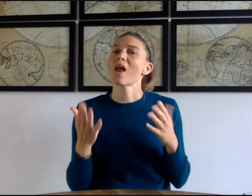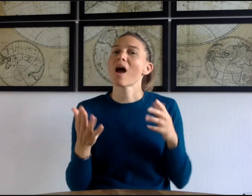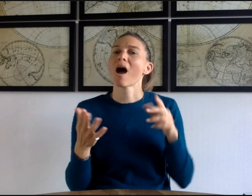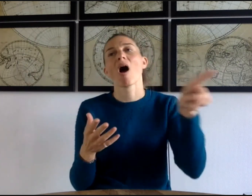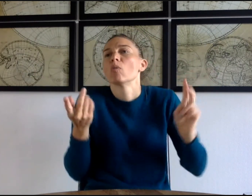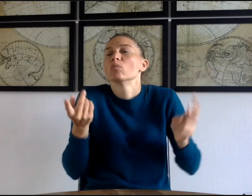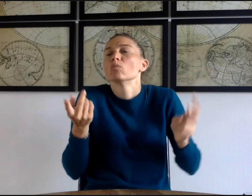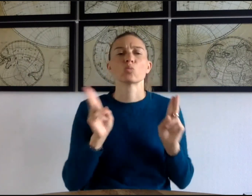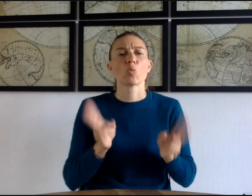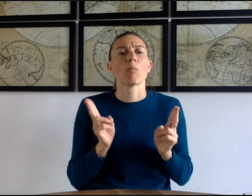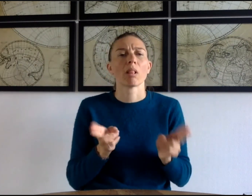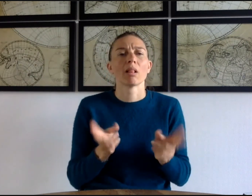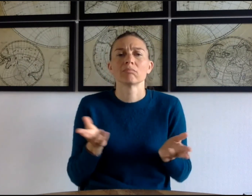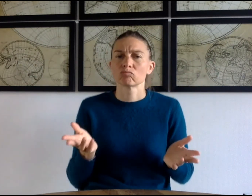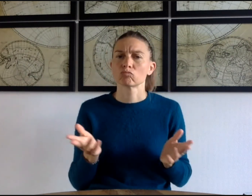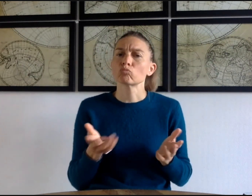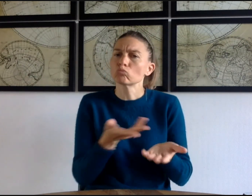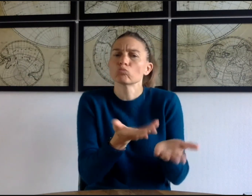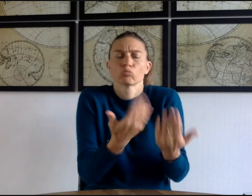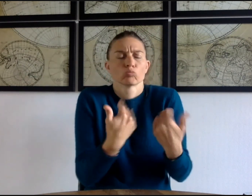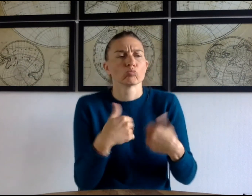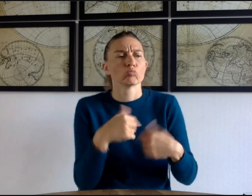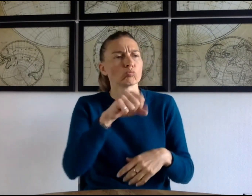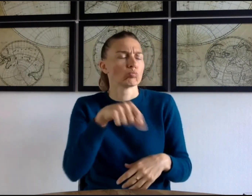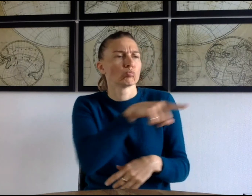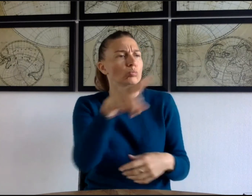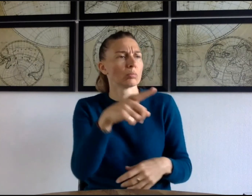And it's fantastic for people.